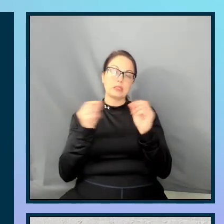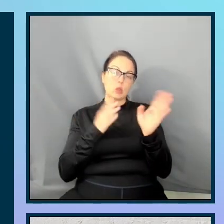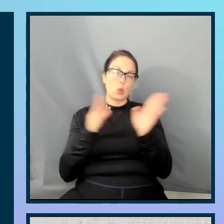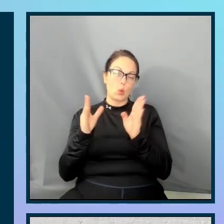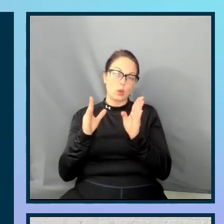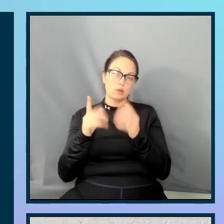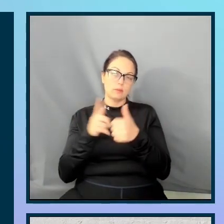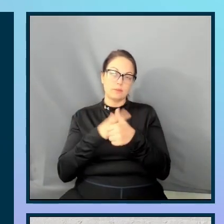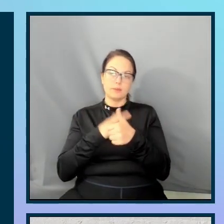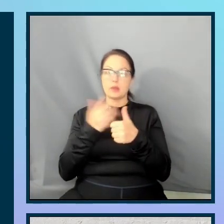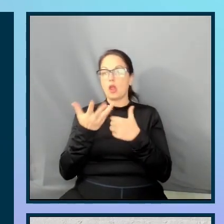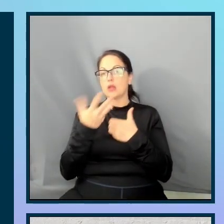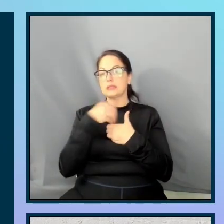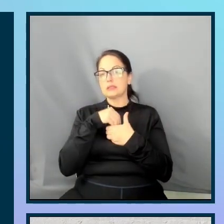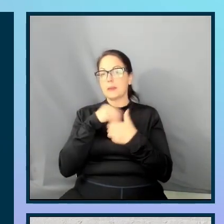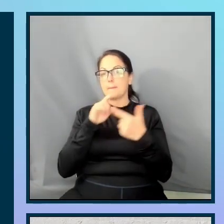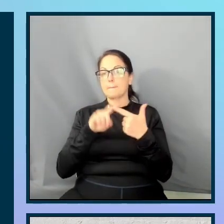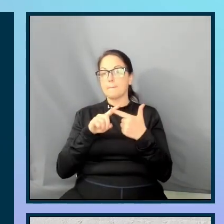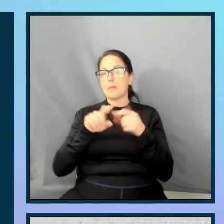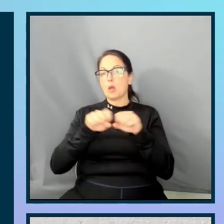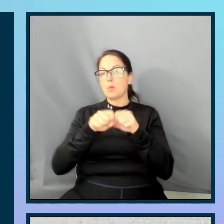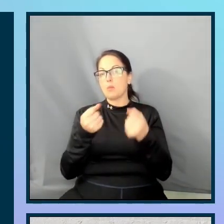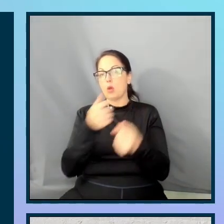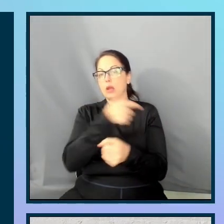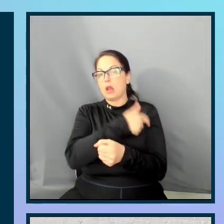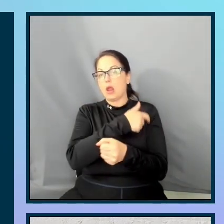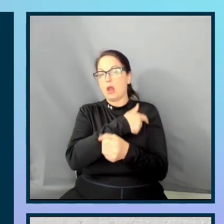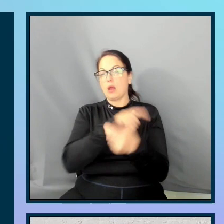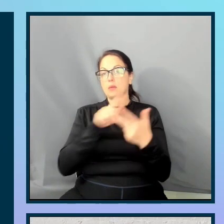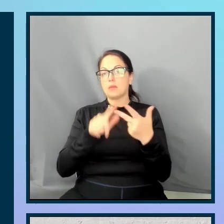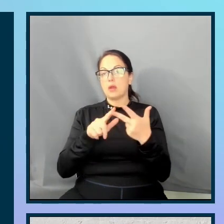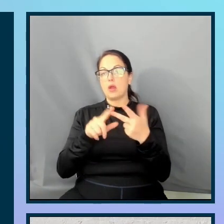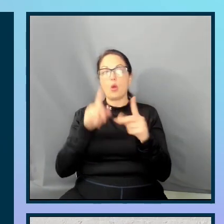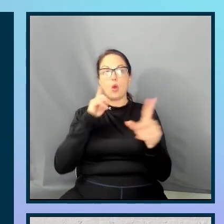are autism, broken arm or a noisy environment.